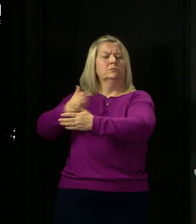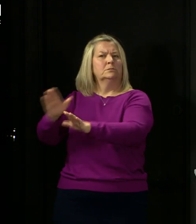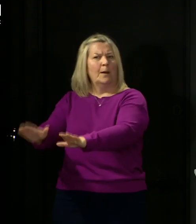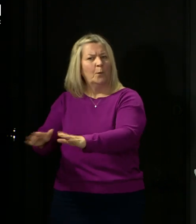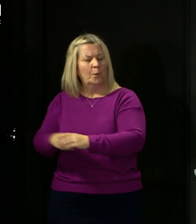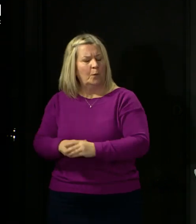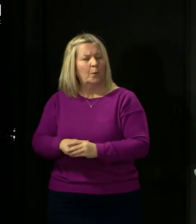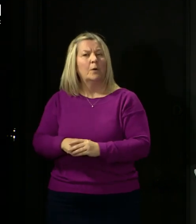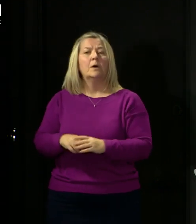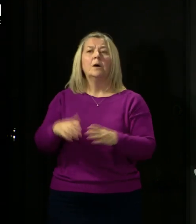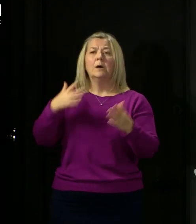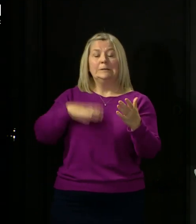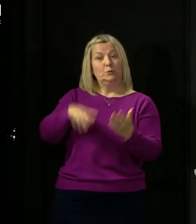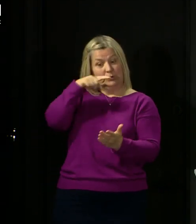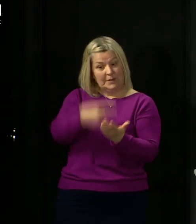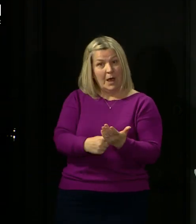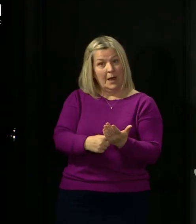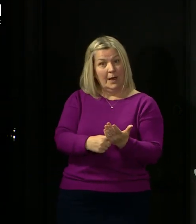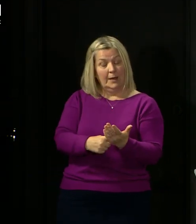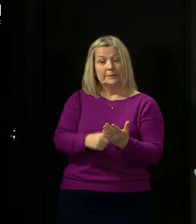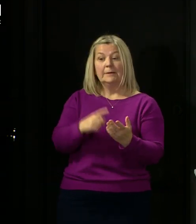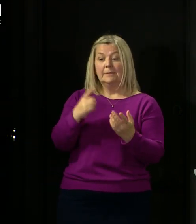we think about the practical implications of those and any guidance that needs to be